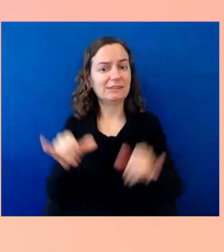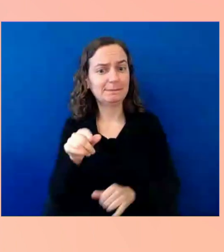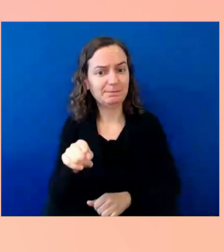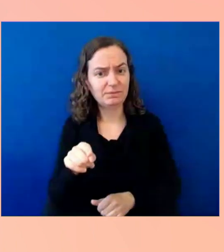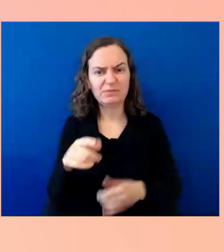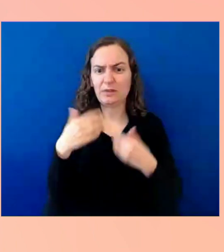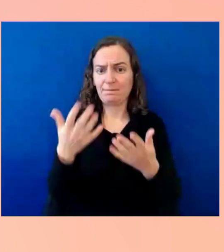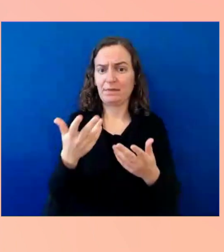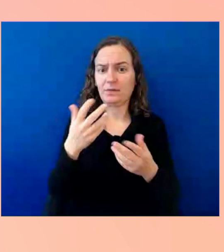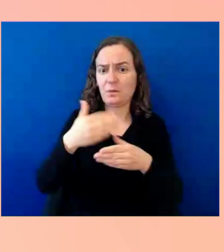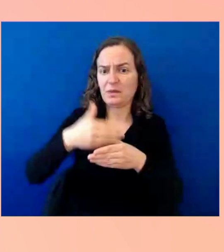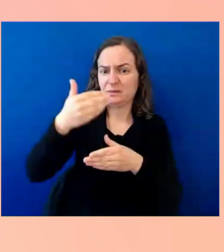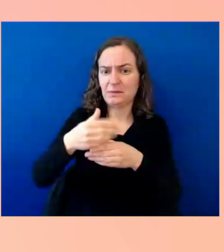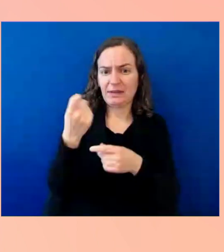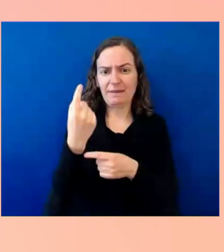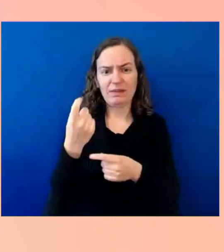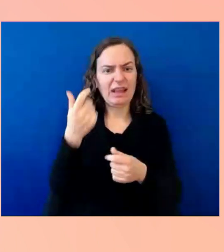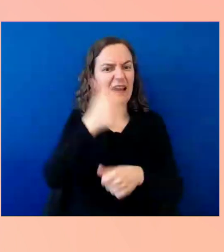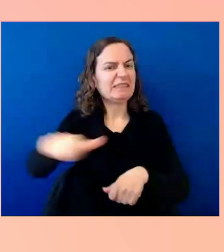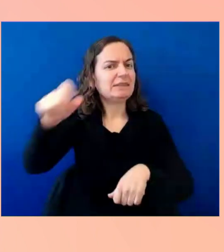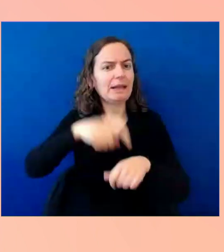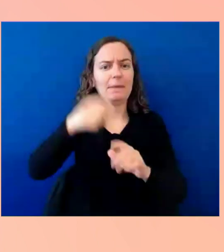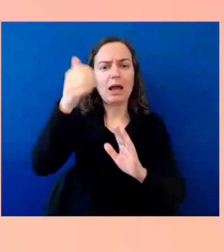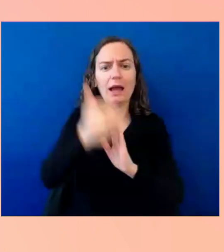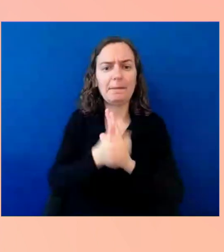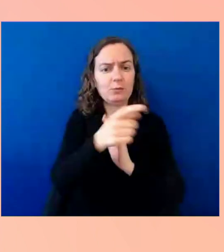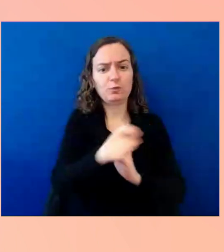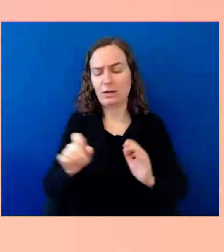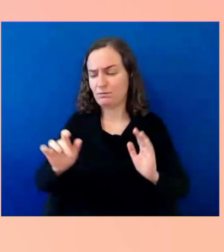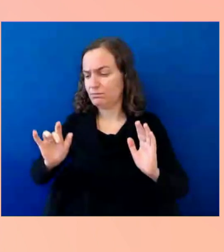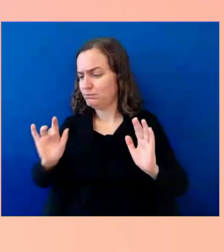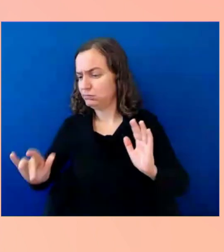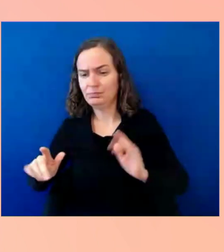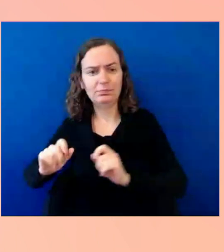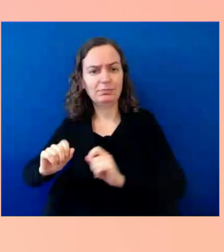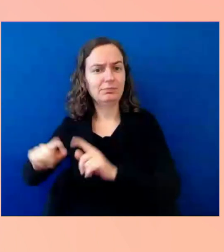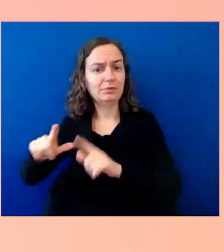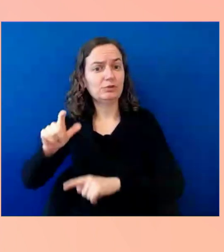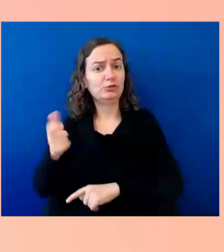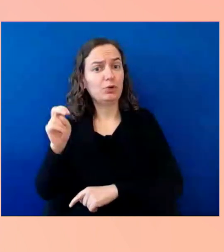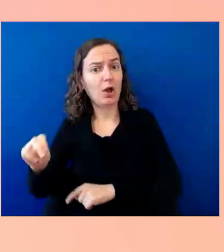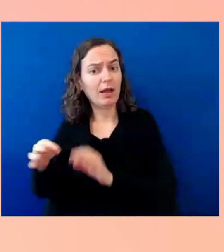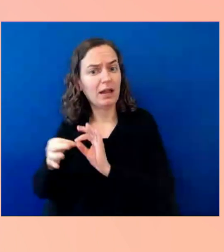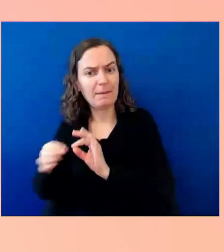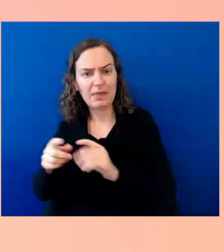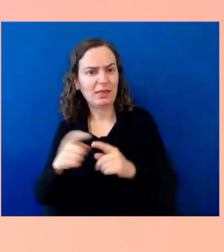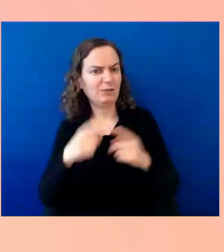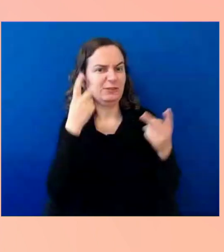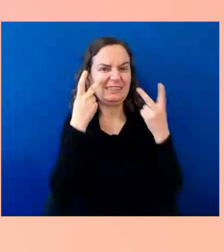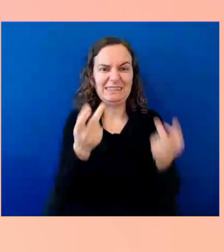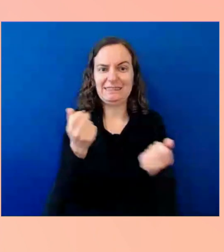Now these are really great if you're deaf or hard of hearing, trying to learn English or just being in a noisy room.